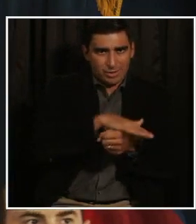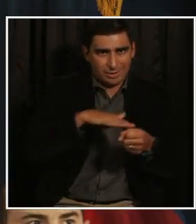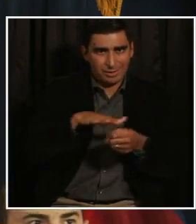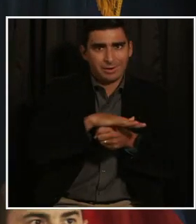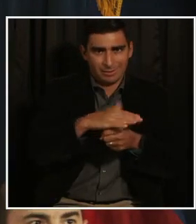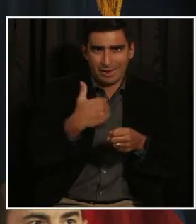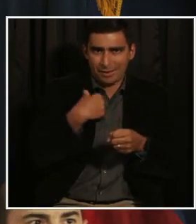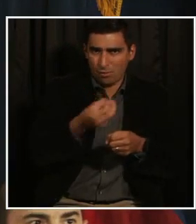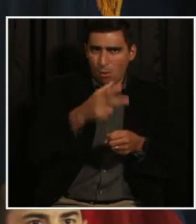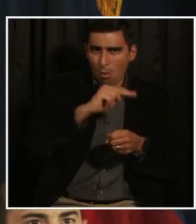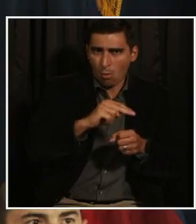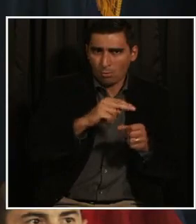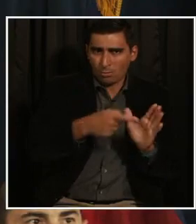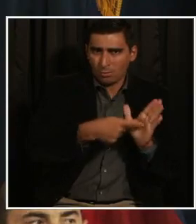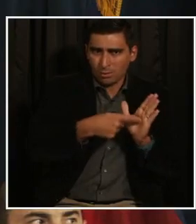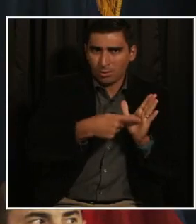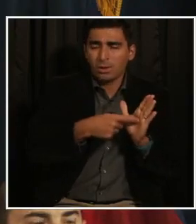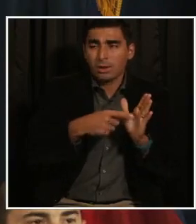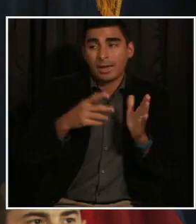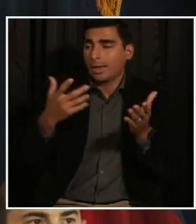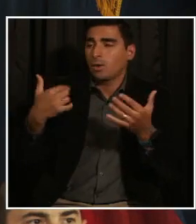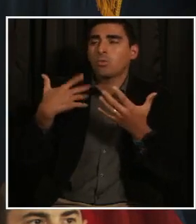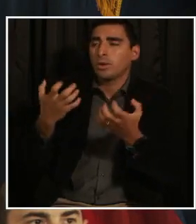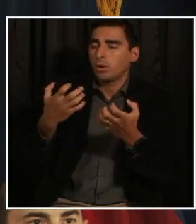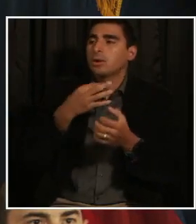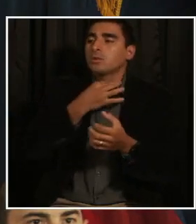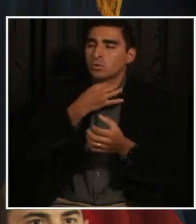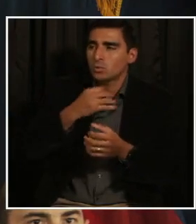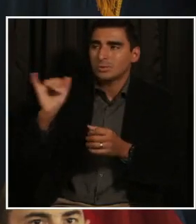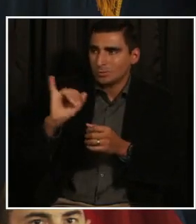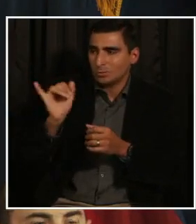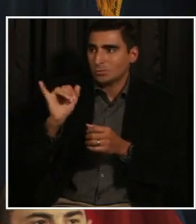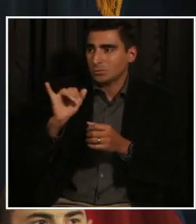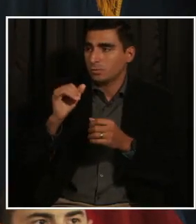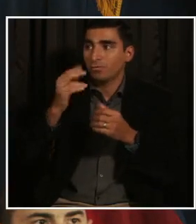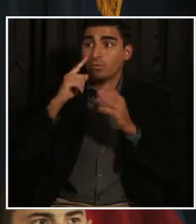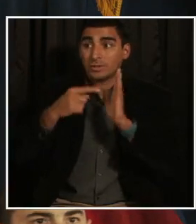like you so we we for instance um we don't know who it applies to an education they mention